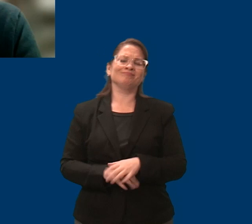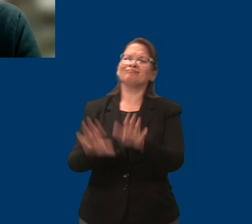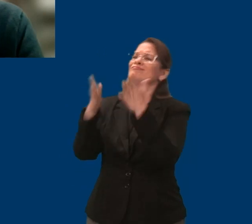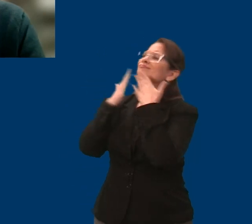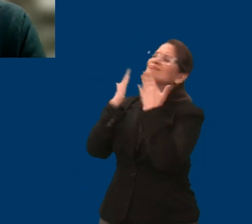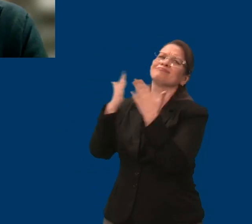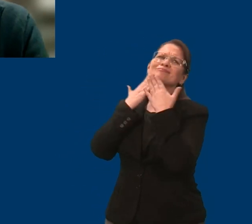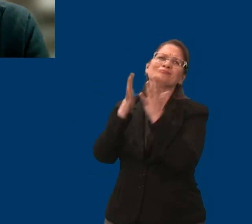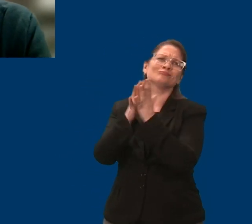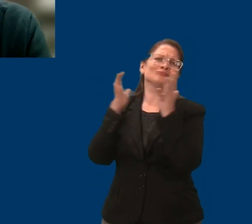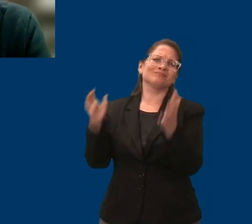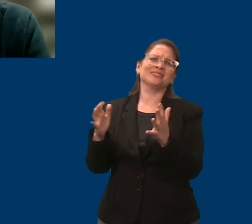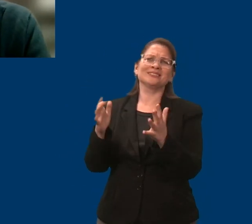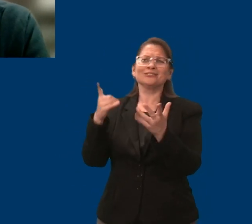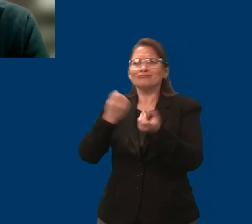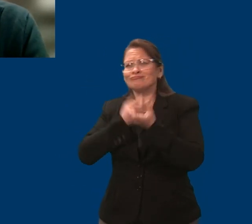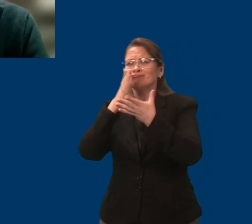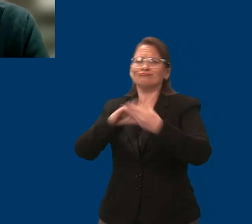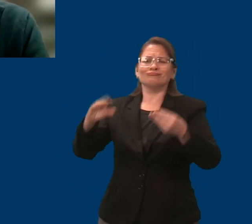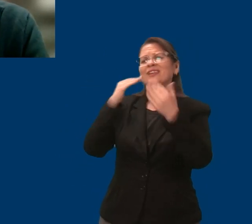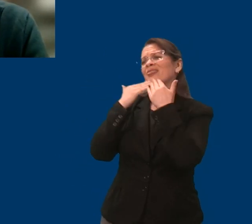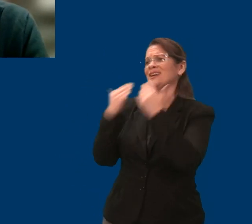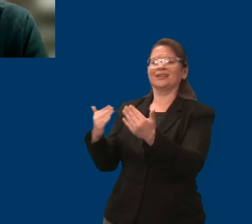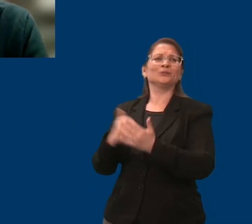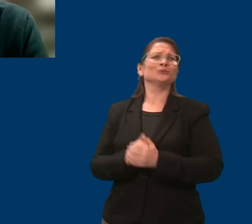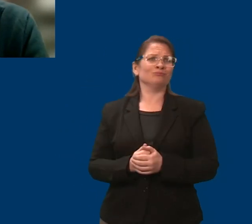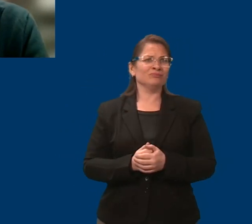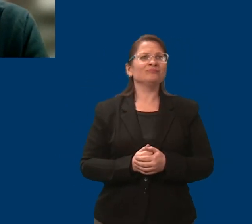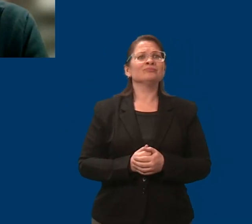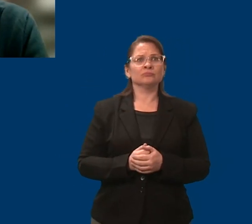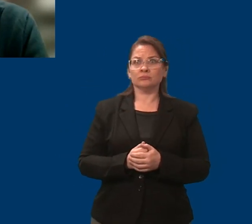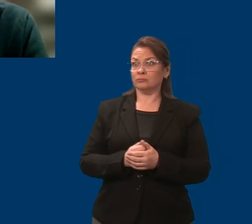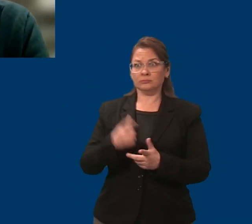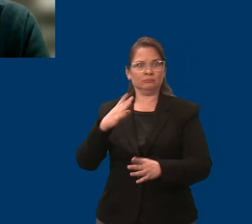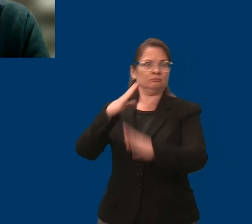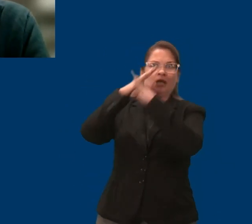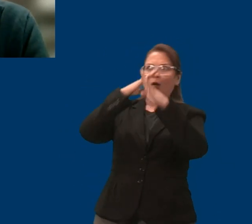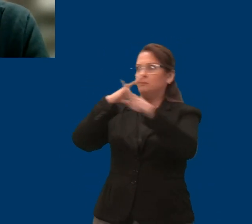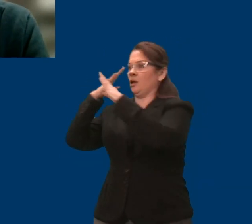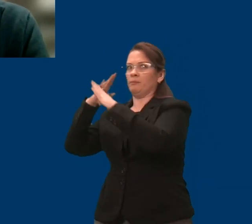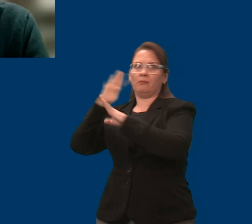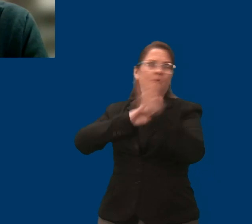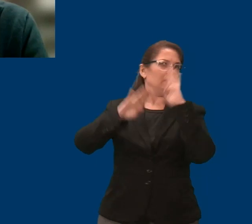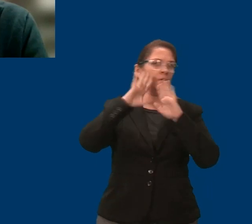It sounds like you drove into a lot of brick walls throughout this process, and addressing affordable,